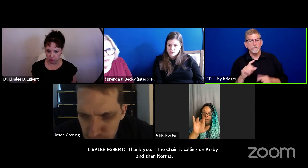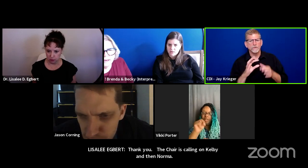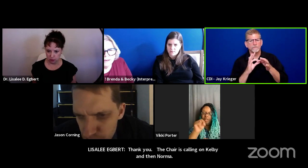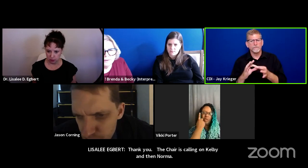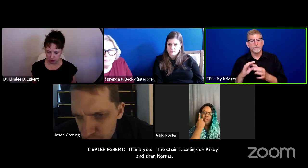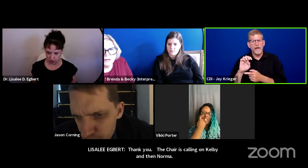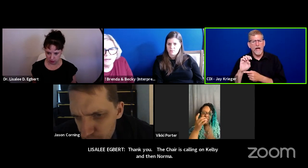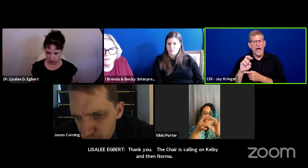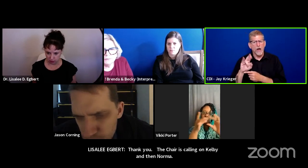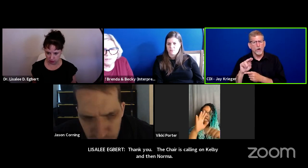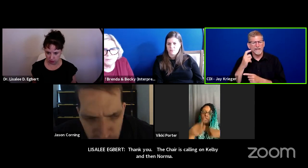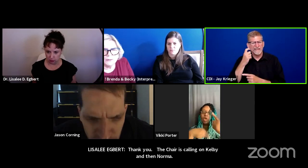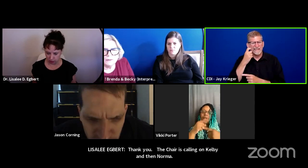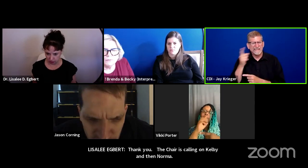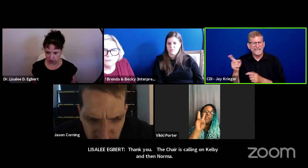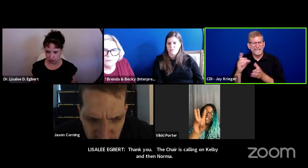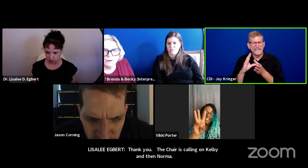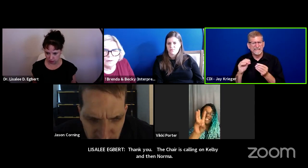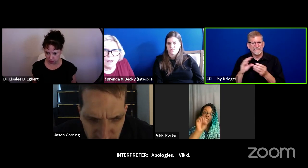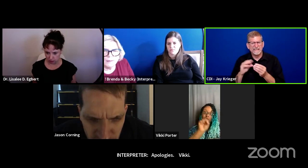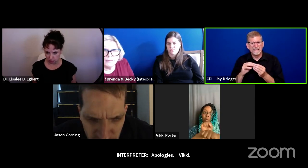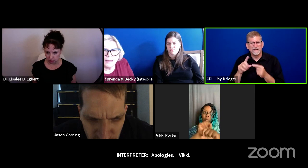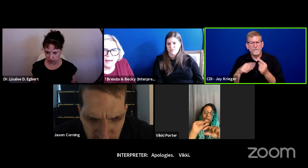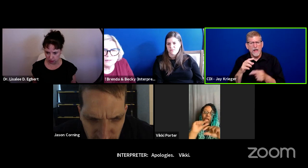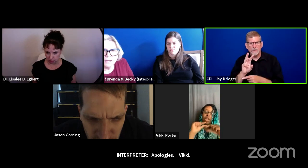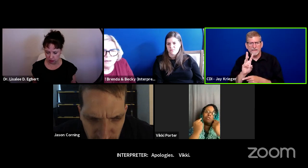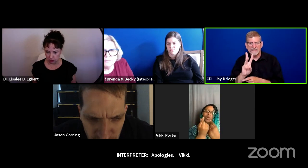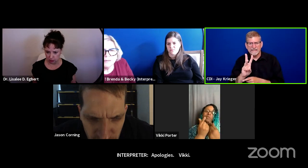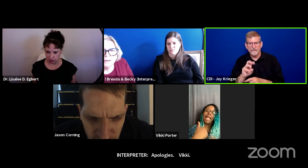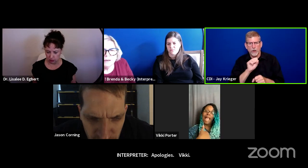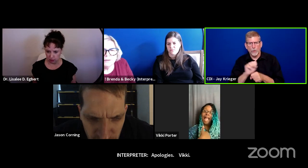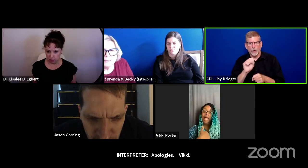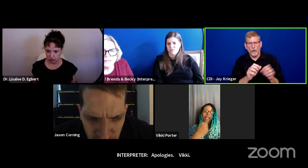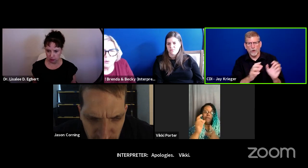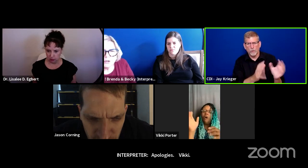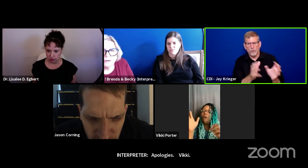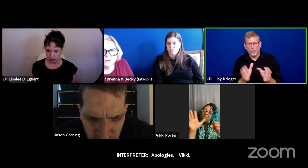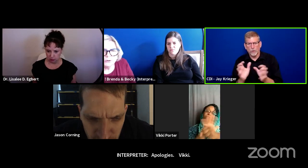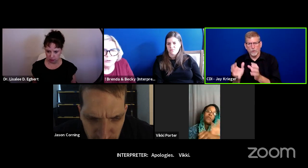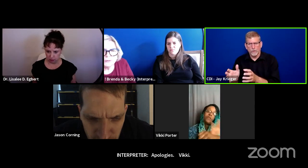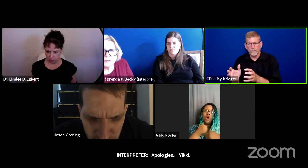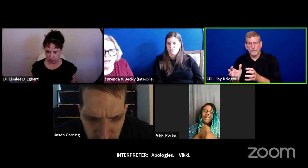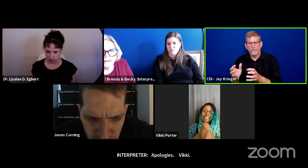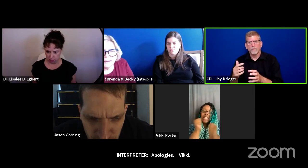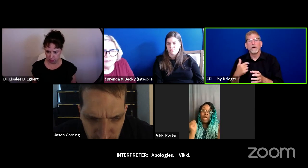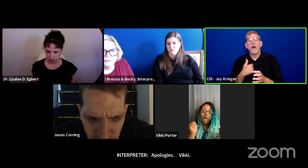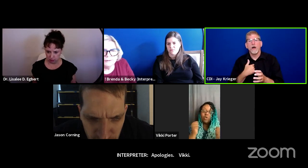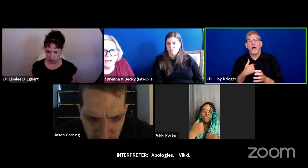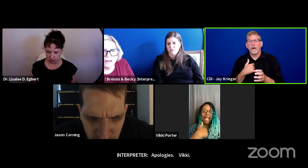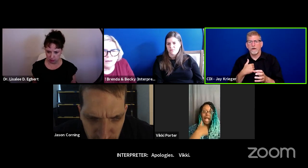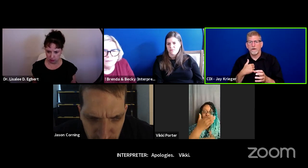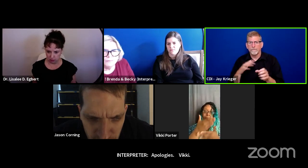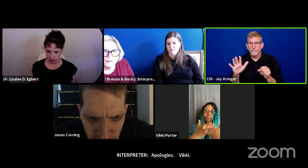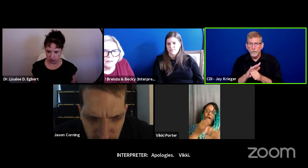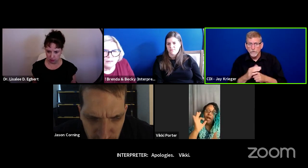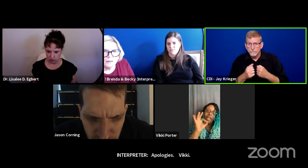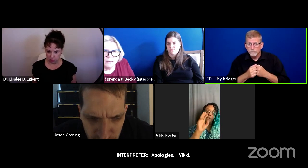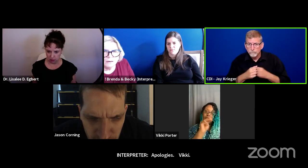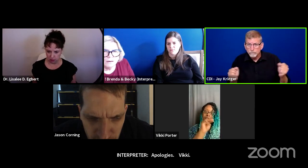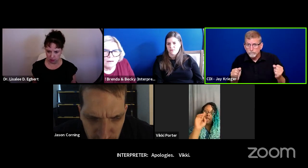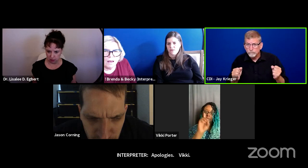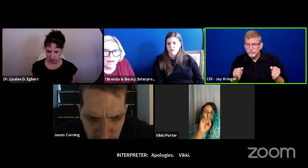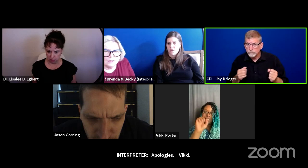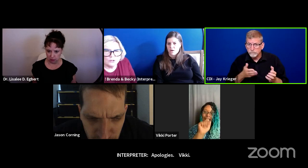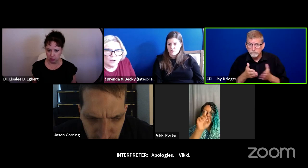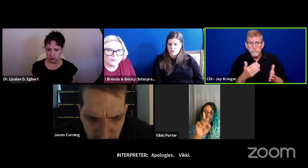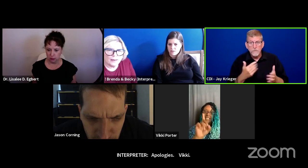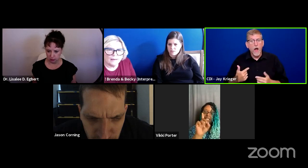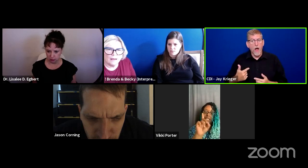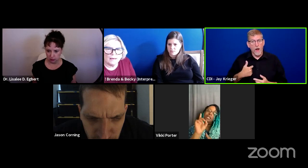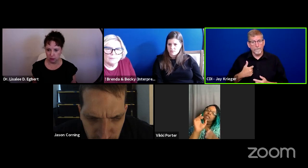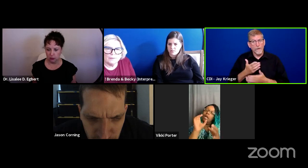I have a comment about the six working groups that Erin has talked about.